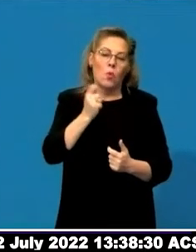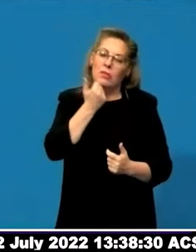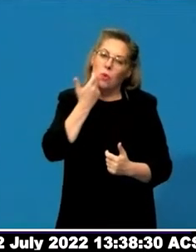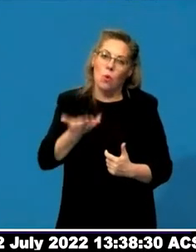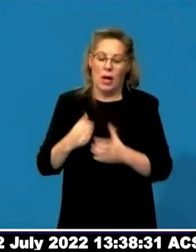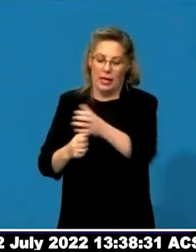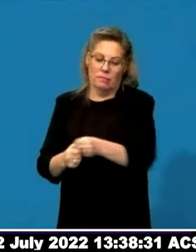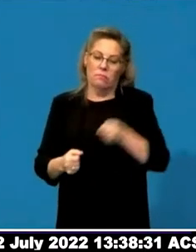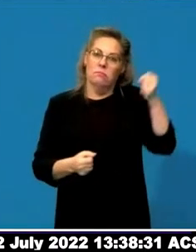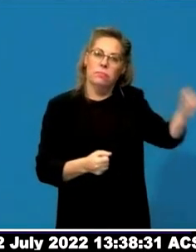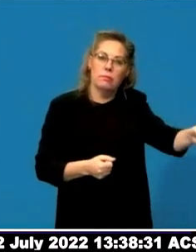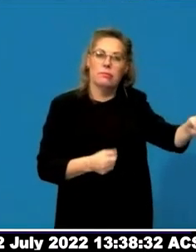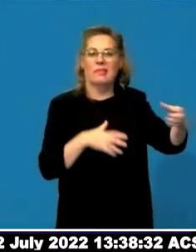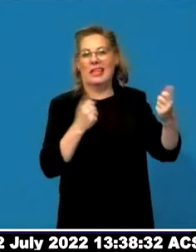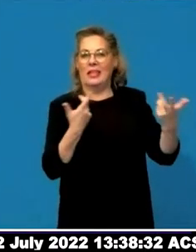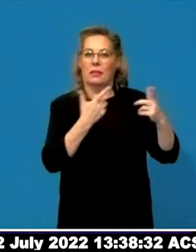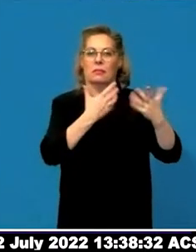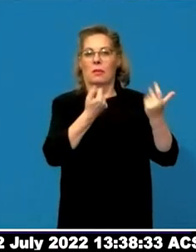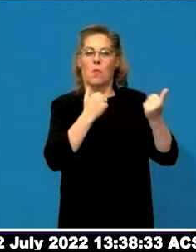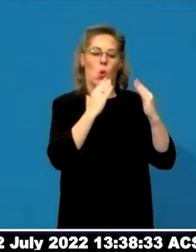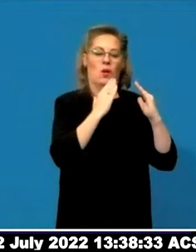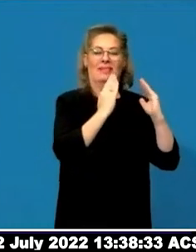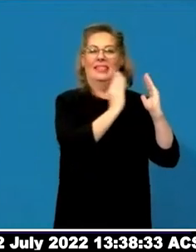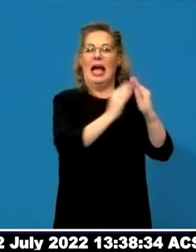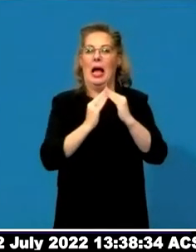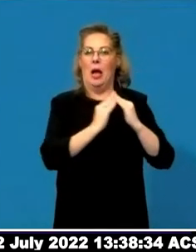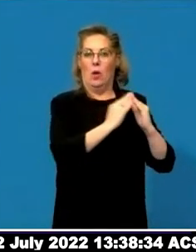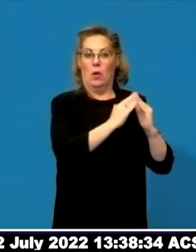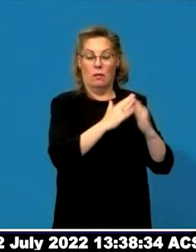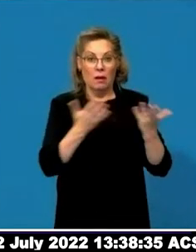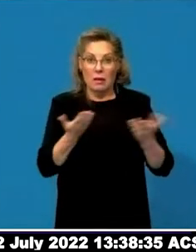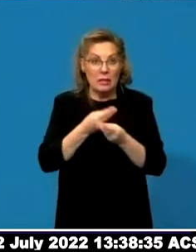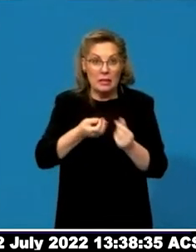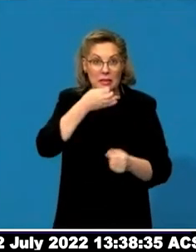we've got examples of kids who their families actually lose touch with them.